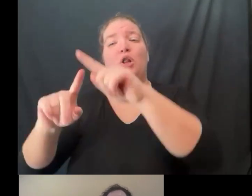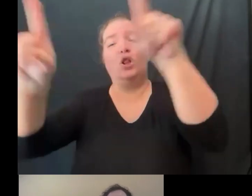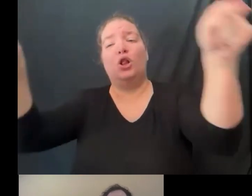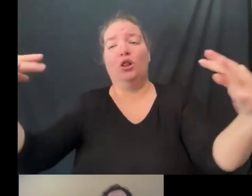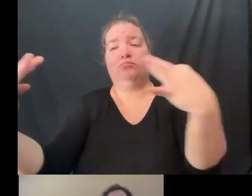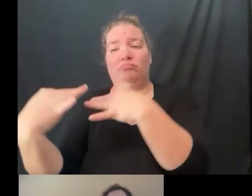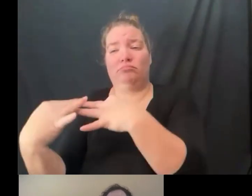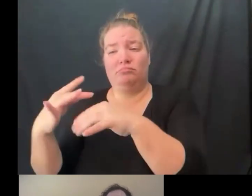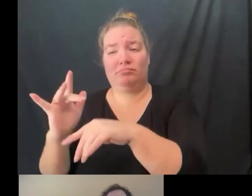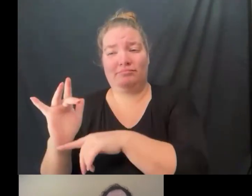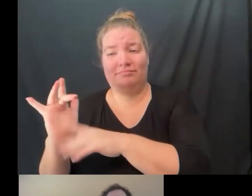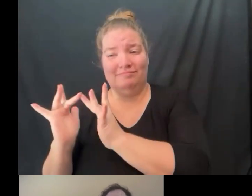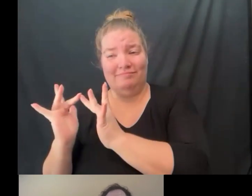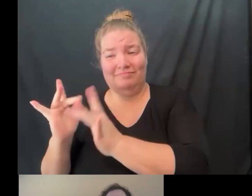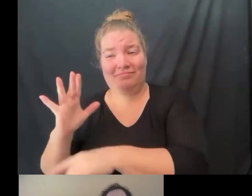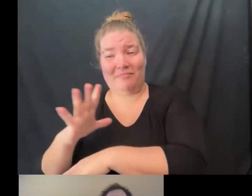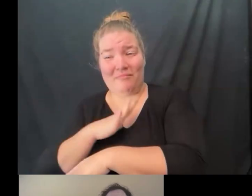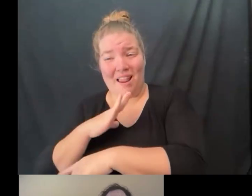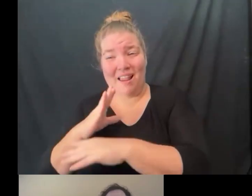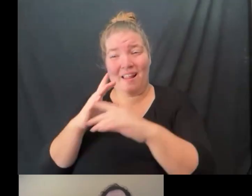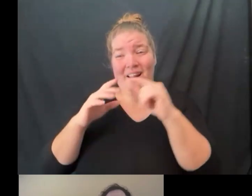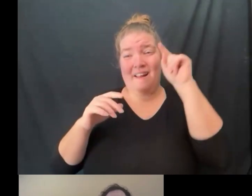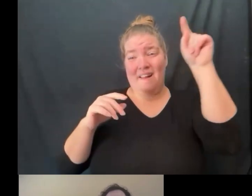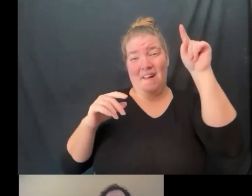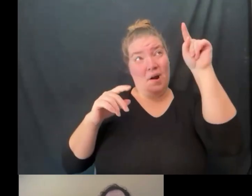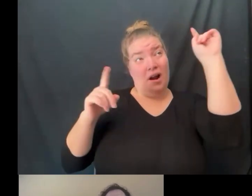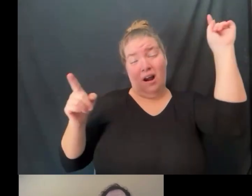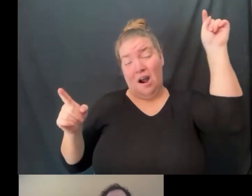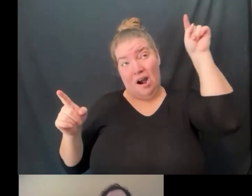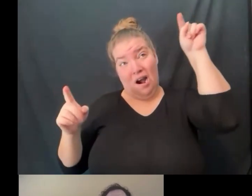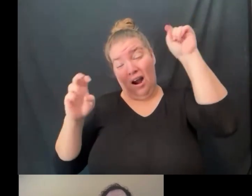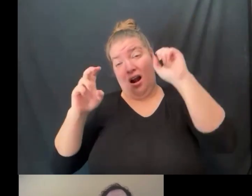But I don't believe there's any obligation under the ACA Phase 1